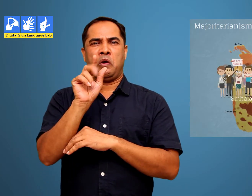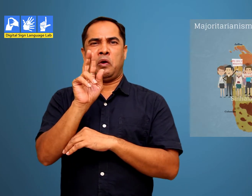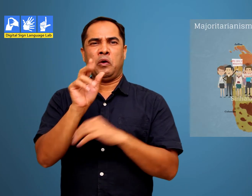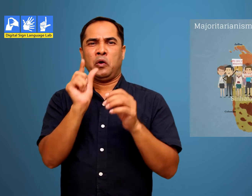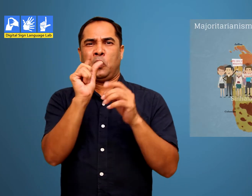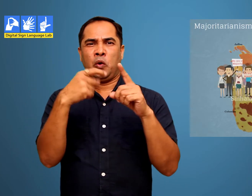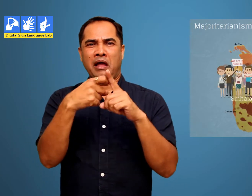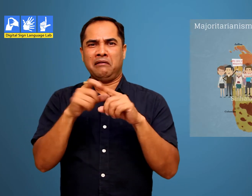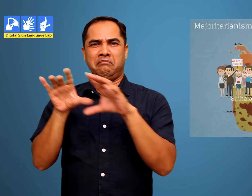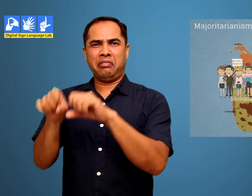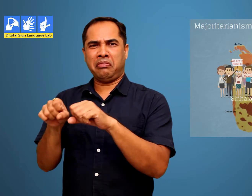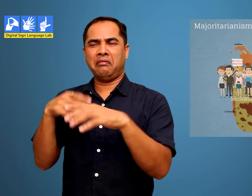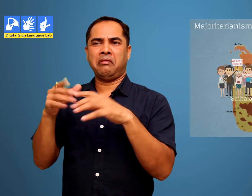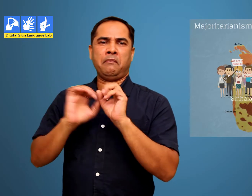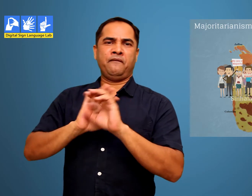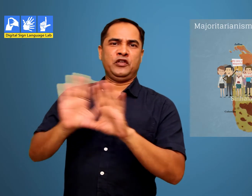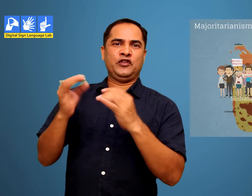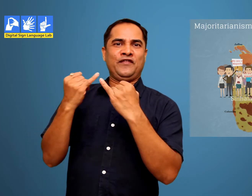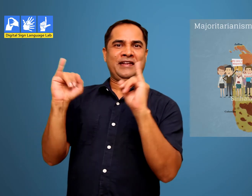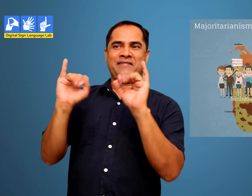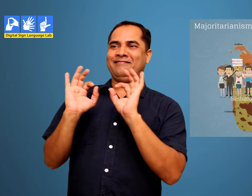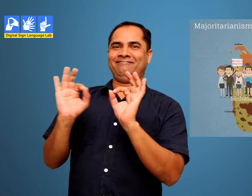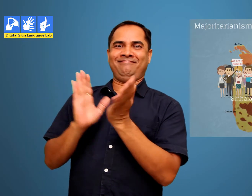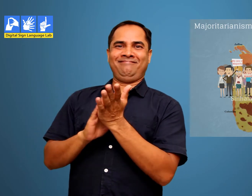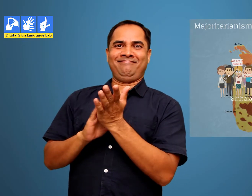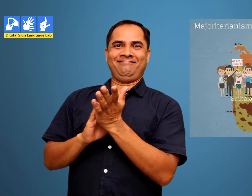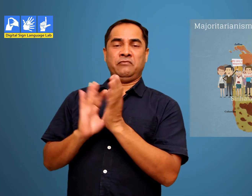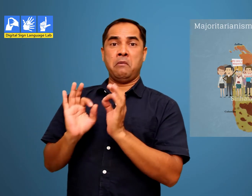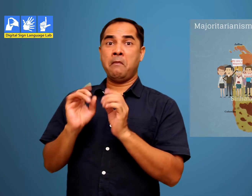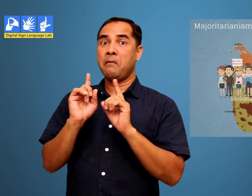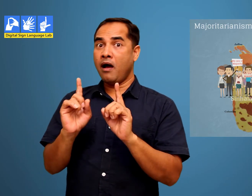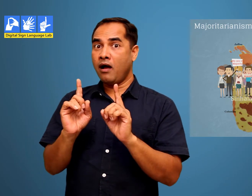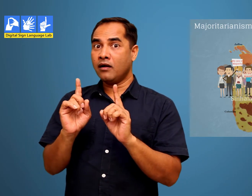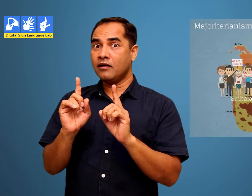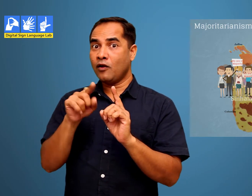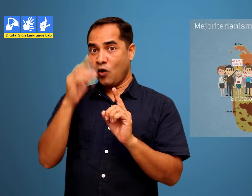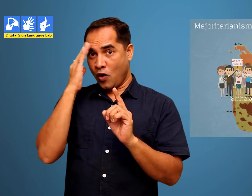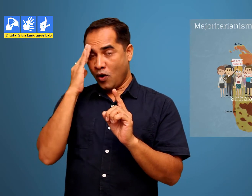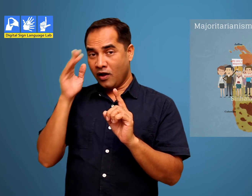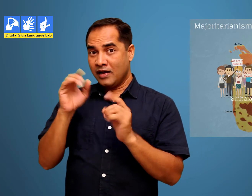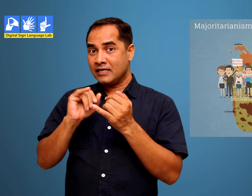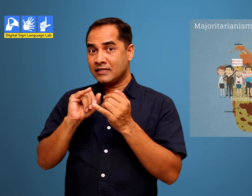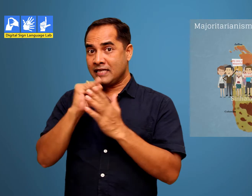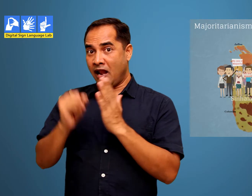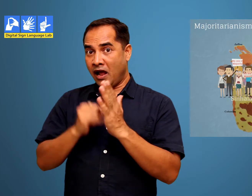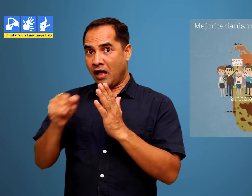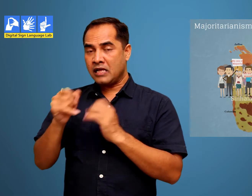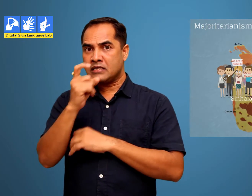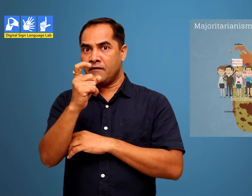the British Empire. But, you know, the majority that is a seventy four percent